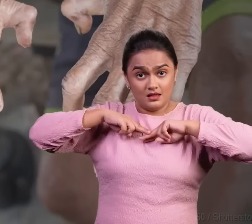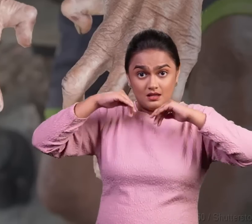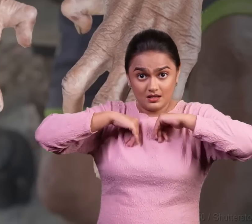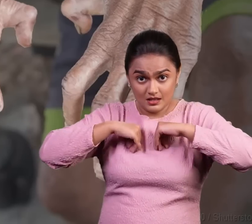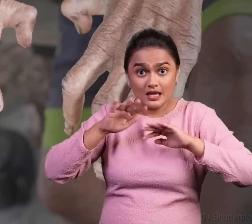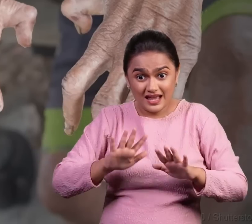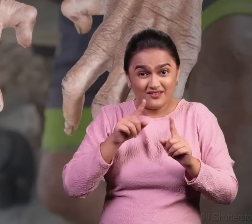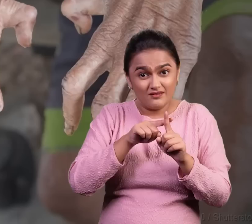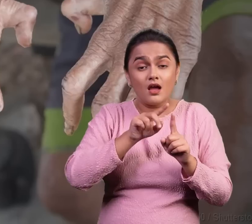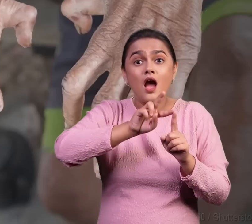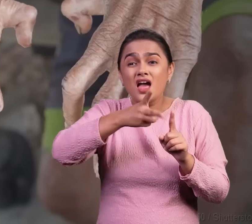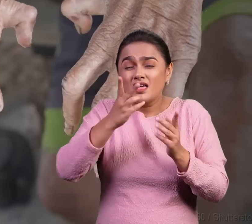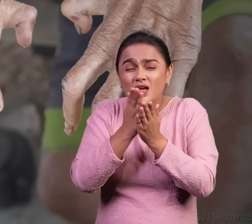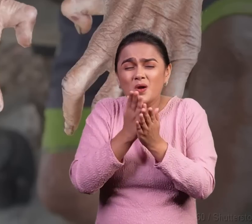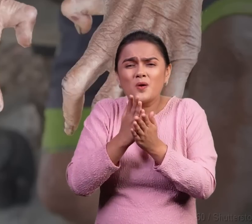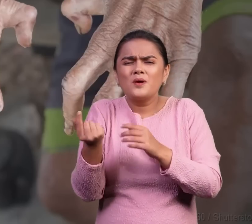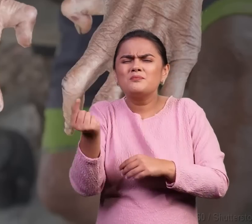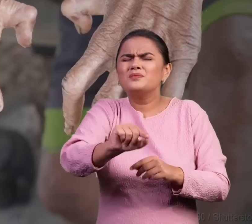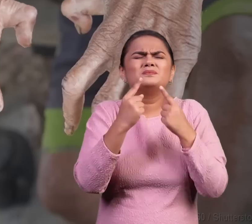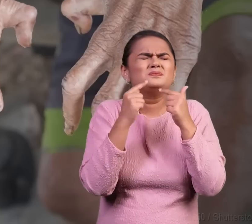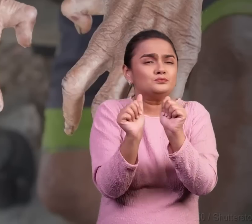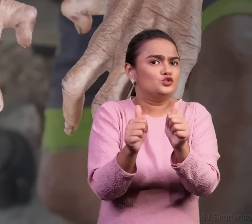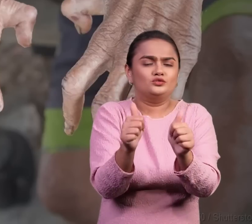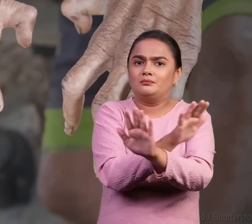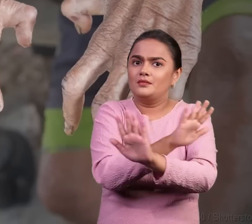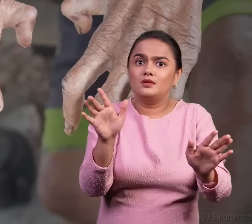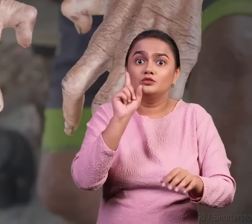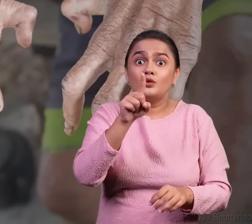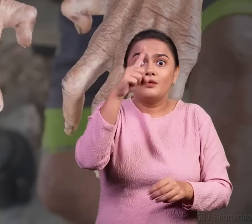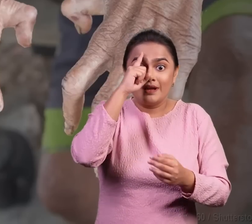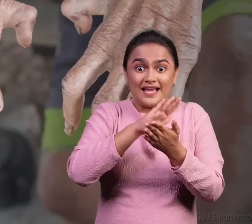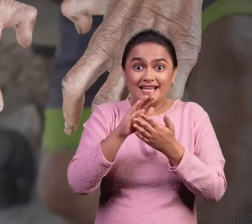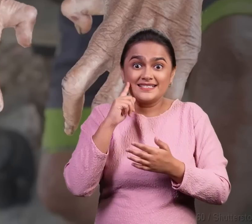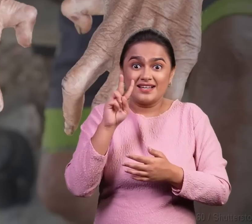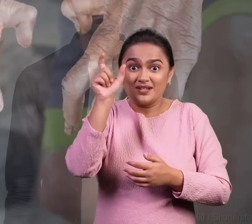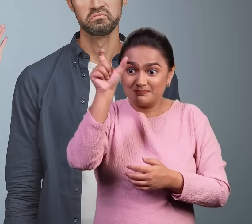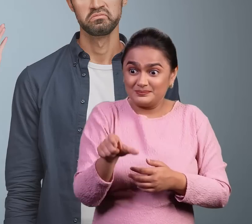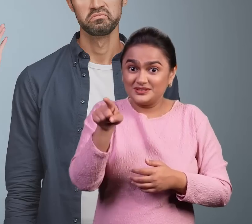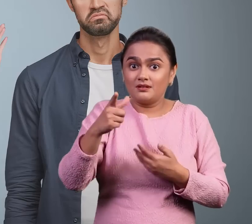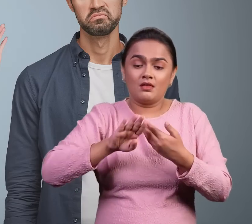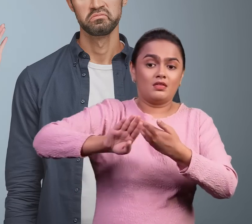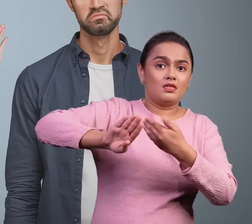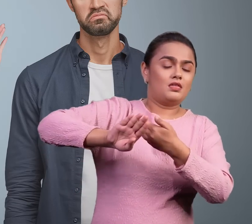There is no other way. So, don’t discriminate against people with HIV.